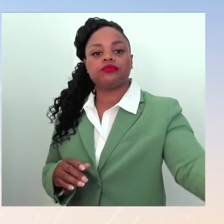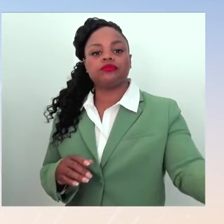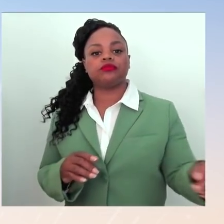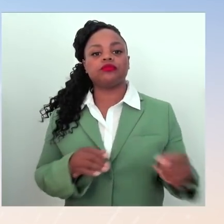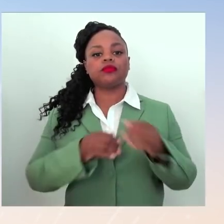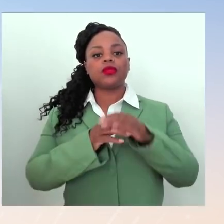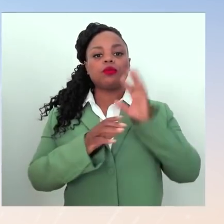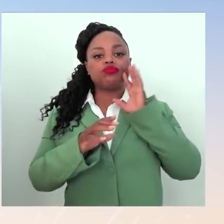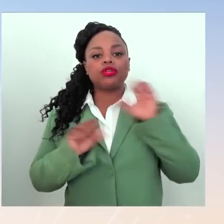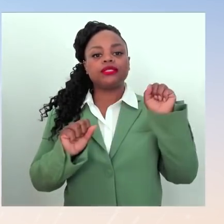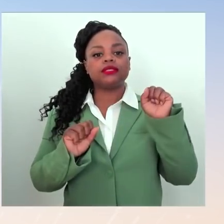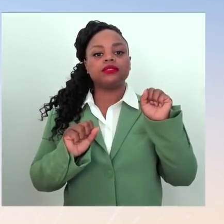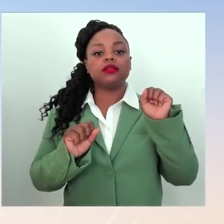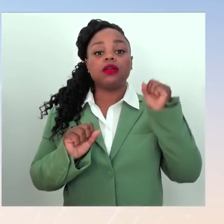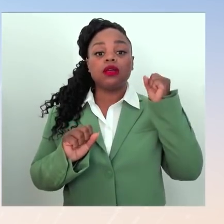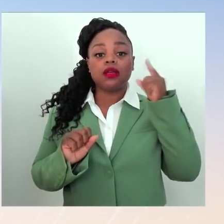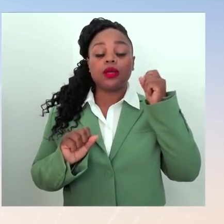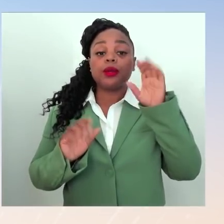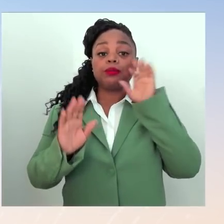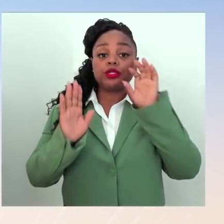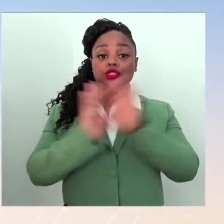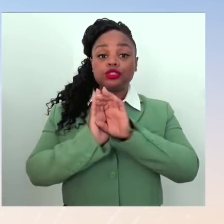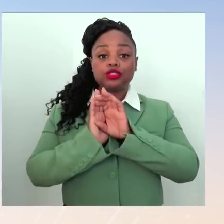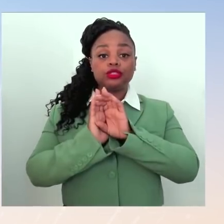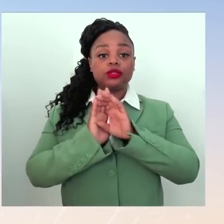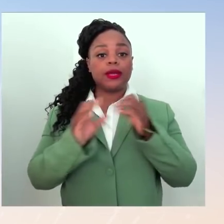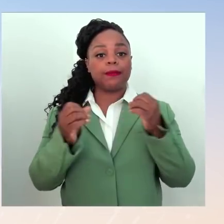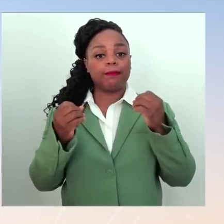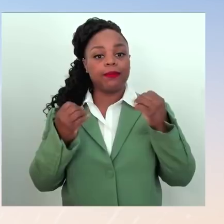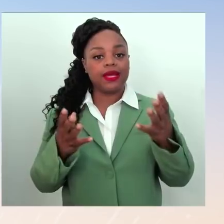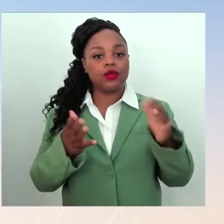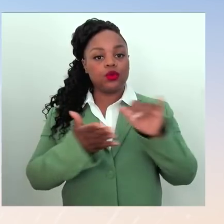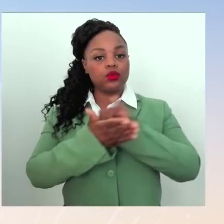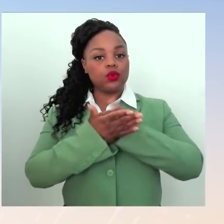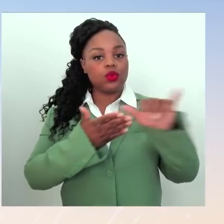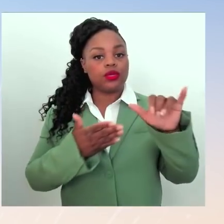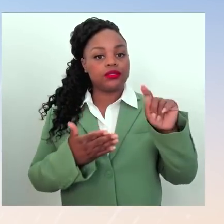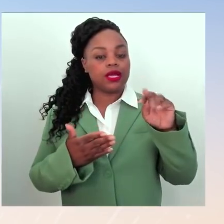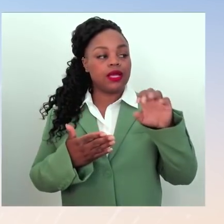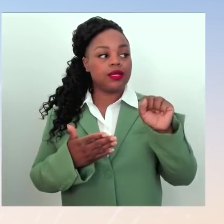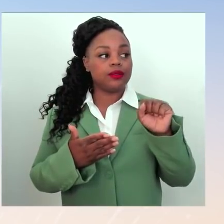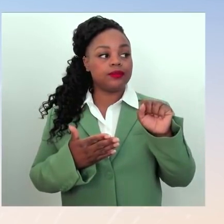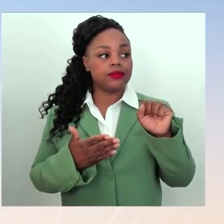hard copies floating around this building, I can tell you, and other -- and other newspapers and outlets you all work for,